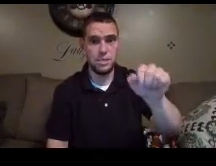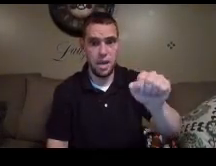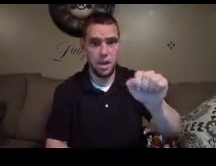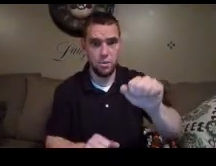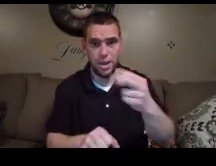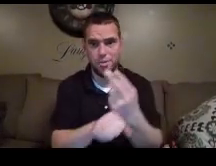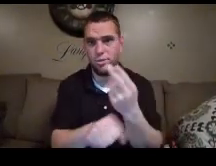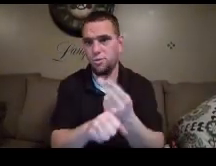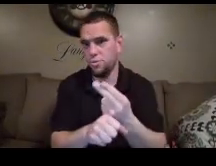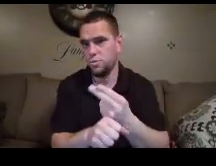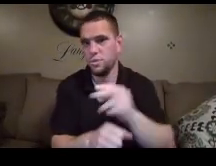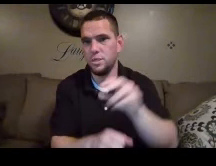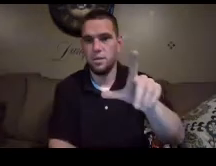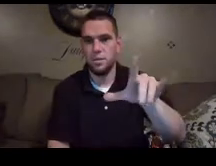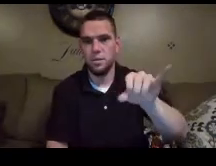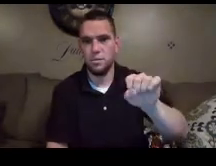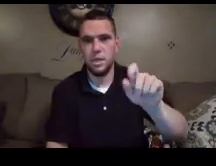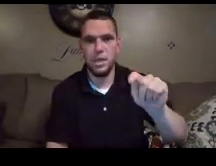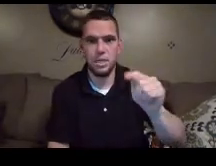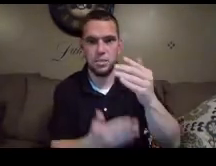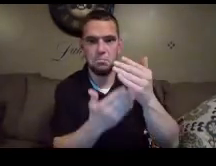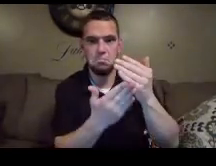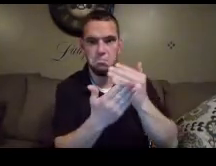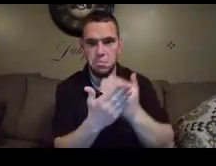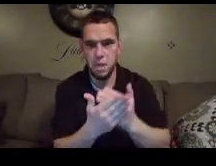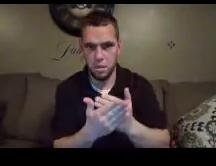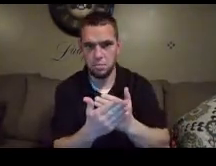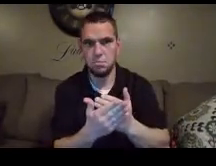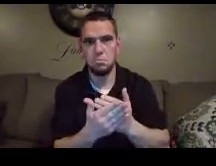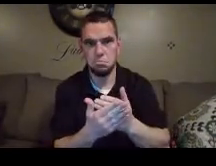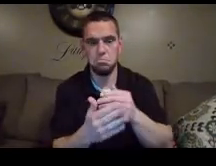I do have a list here in the middle under major, major industry sectors,